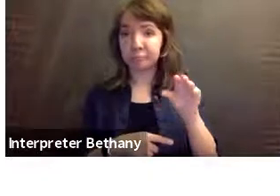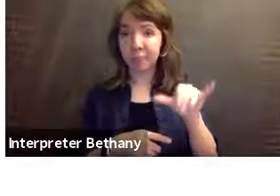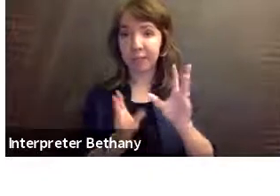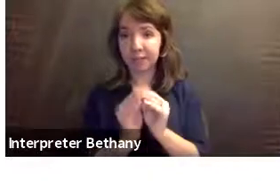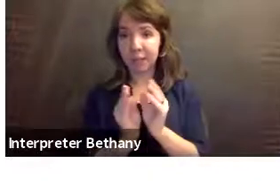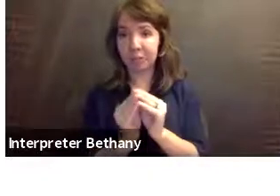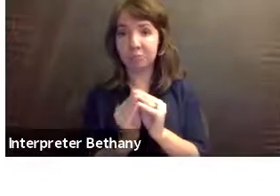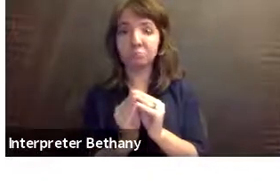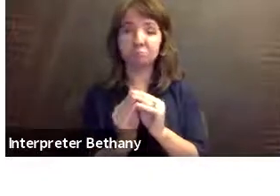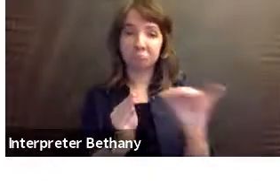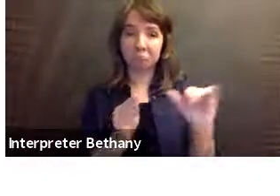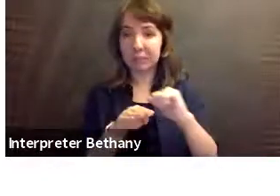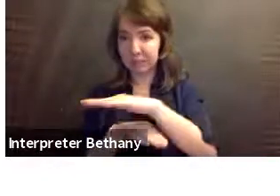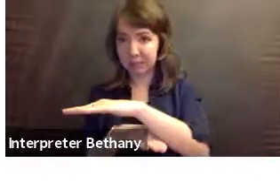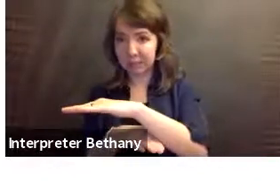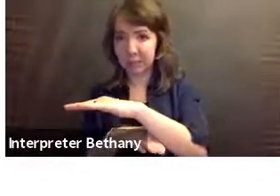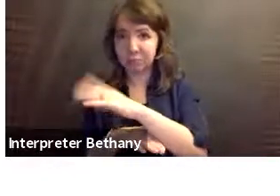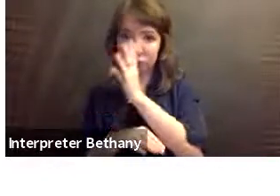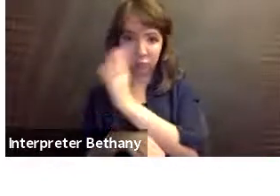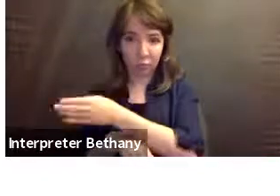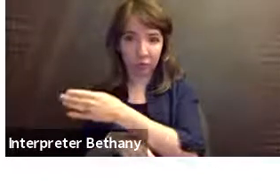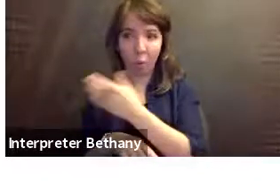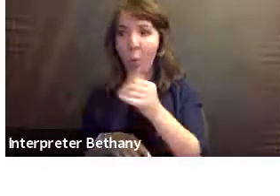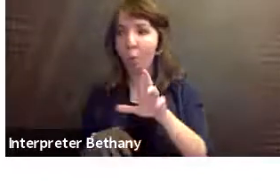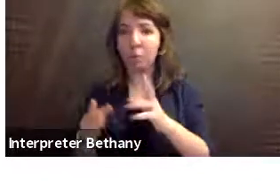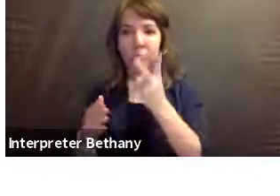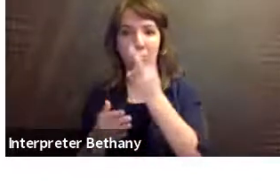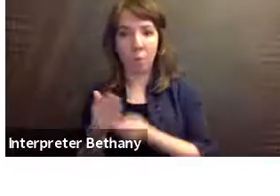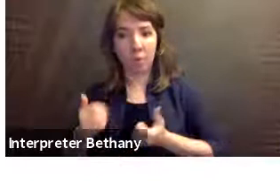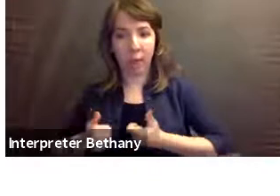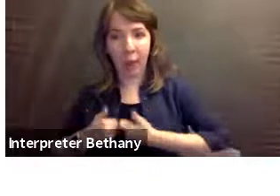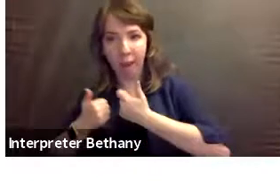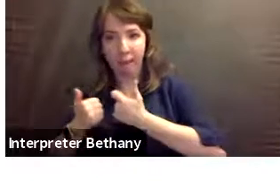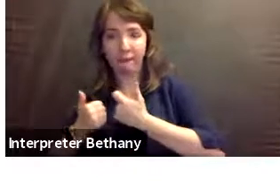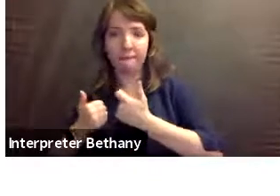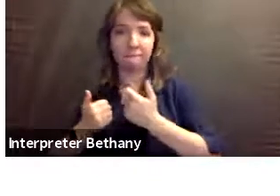Linda Kobashigawa: Recording to your students or we can do both a live session and recorded and make that recording available to